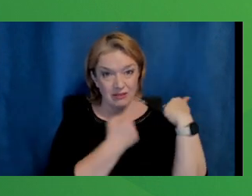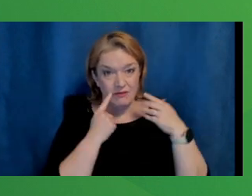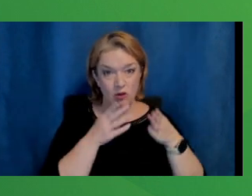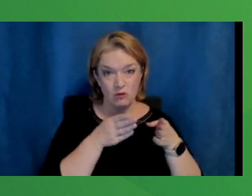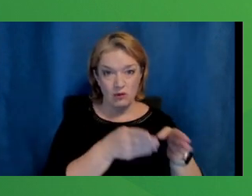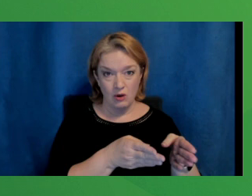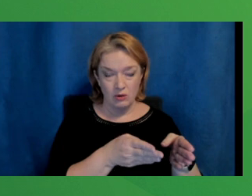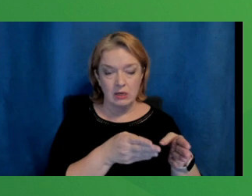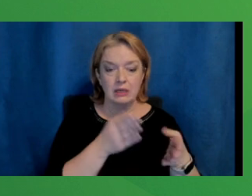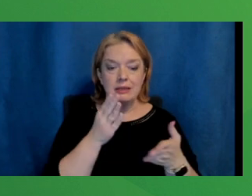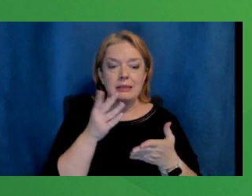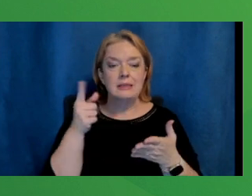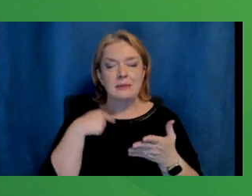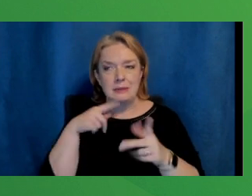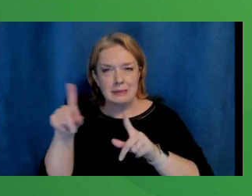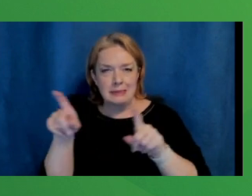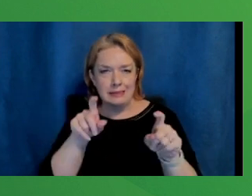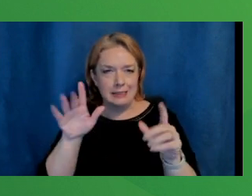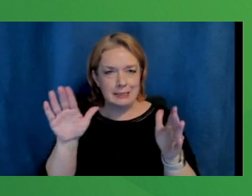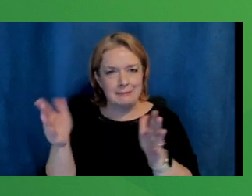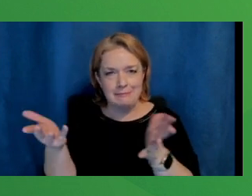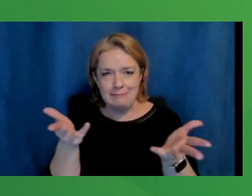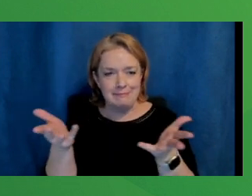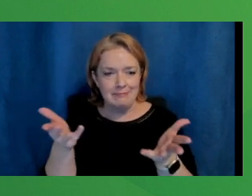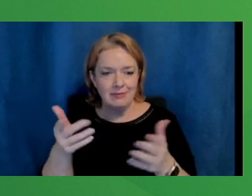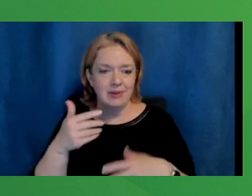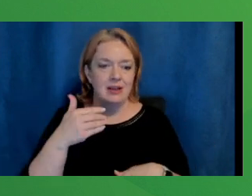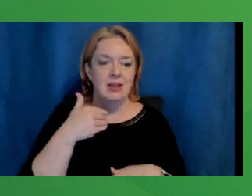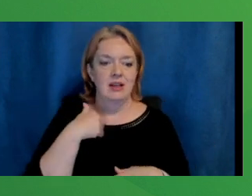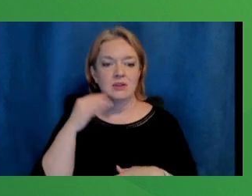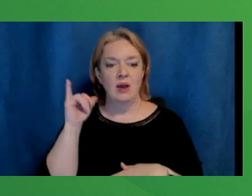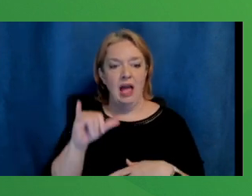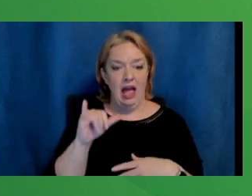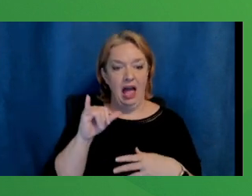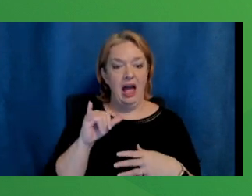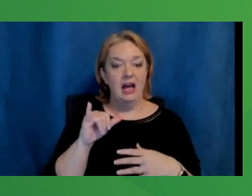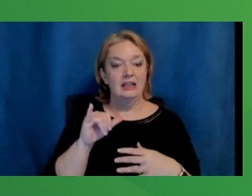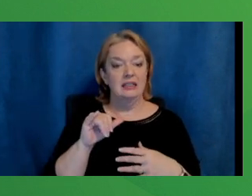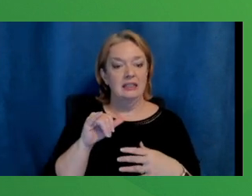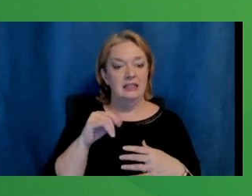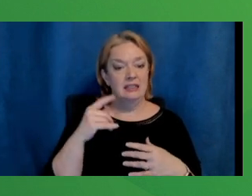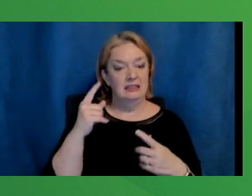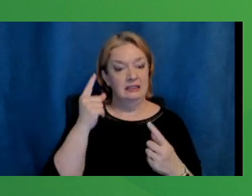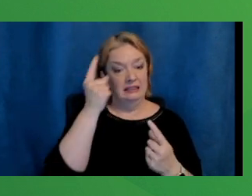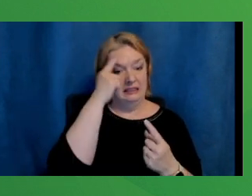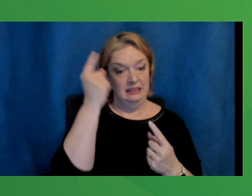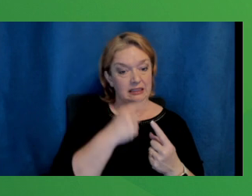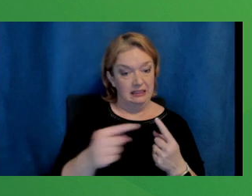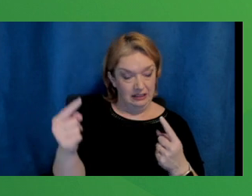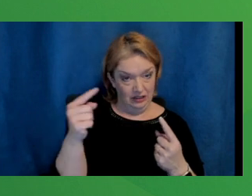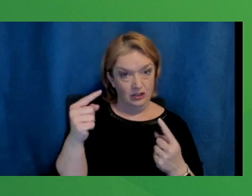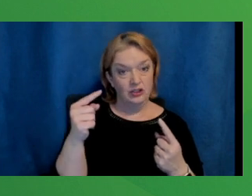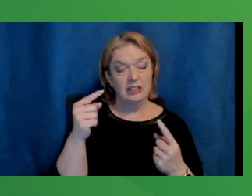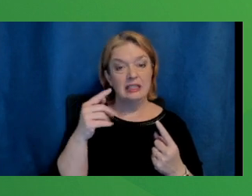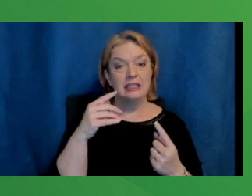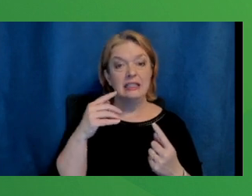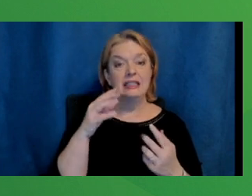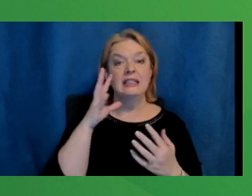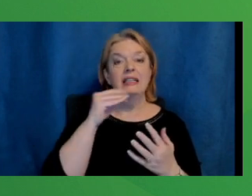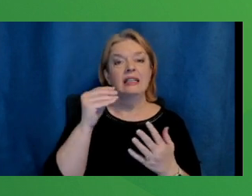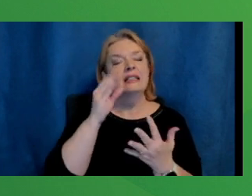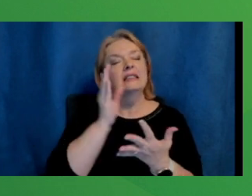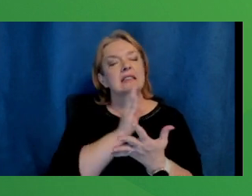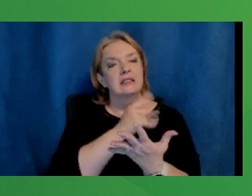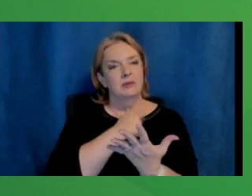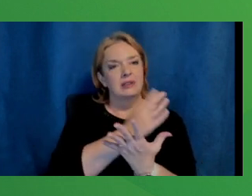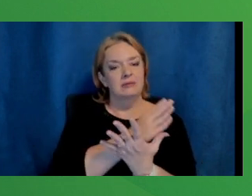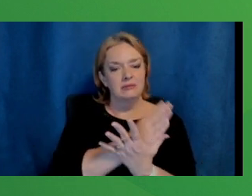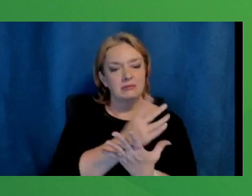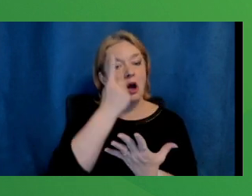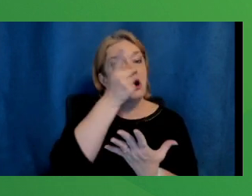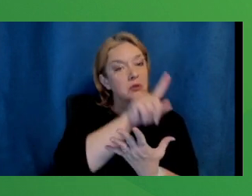agree, 45% undecided, 22% strongly disagree, 48% post-test. So, you did see that students